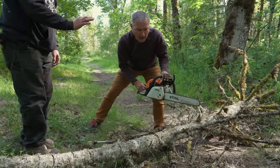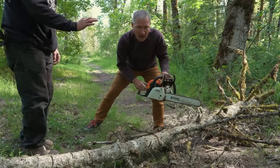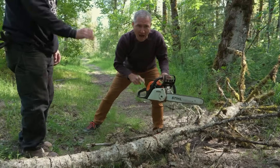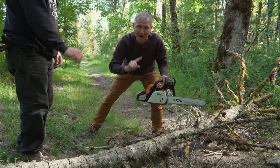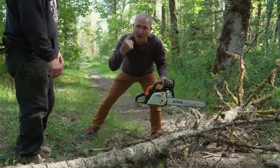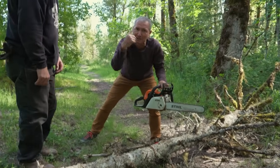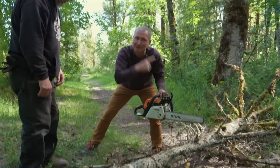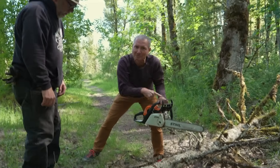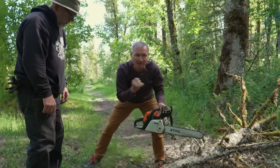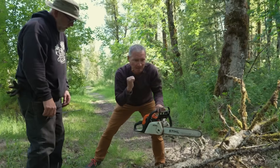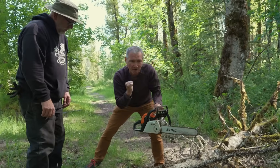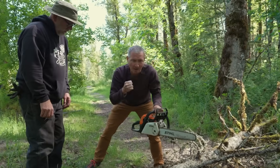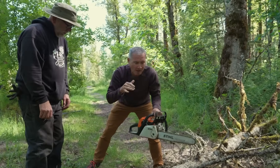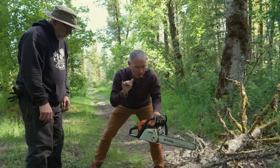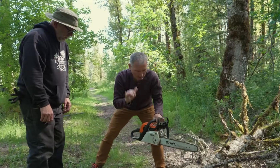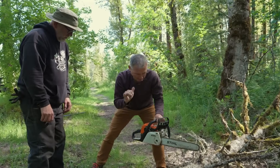My first time ever doing this!